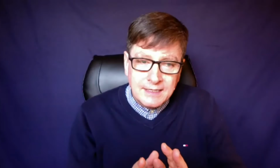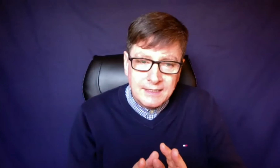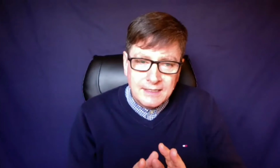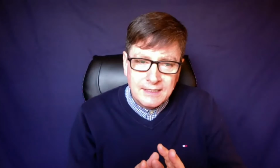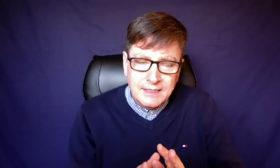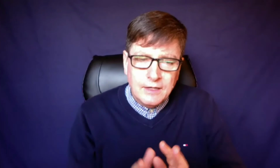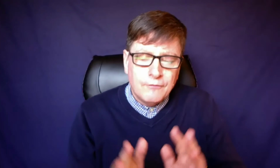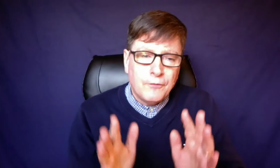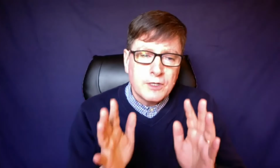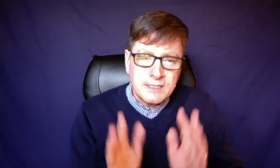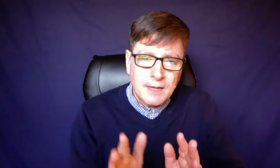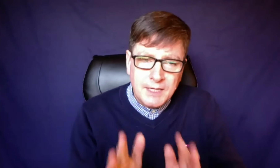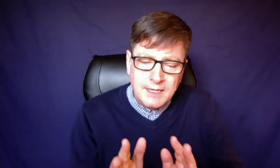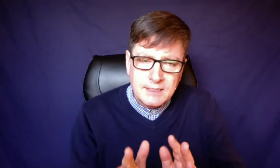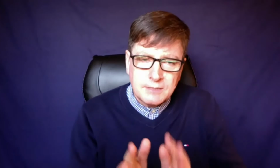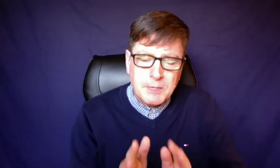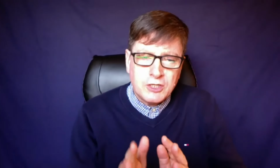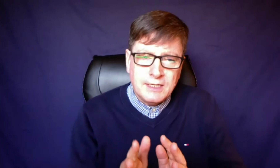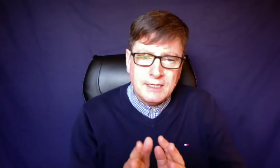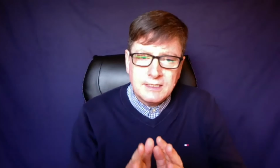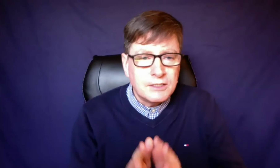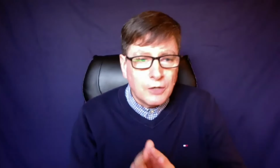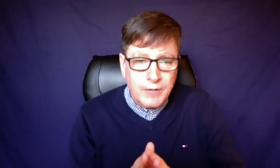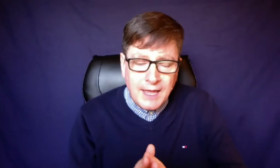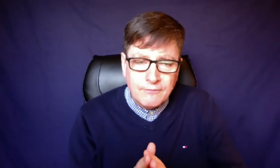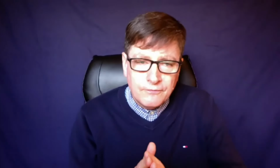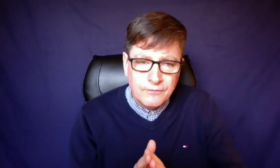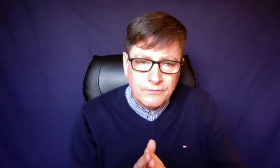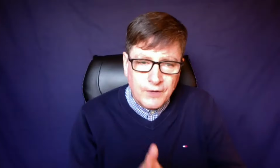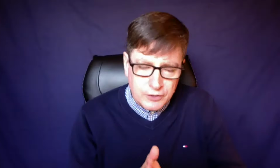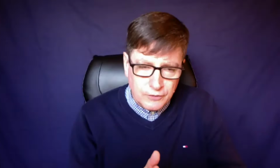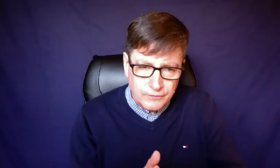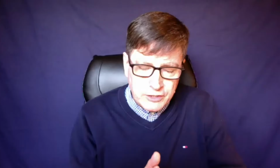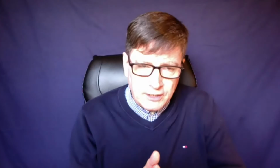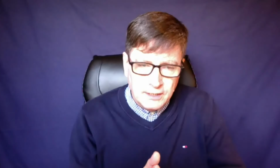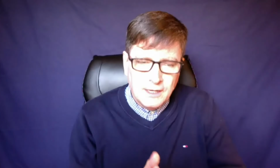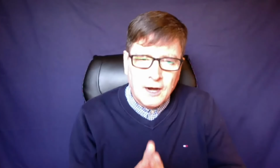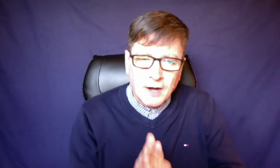got the sign. So signs that